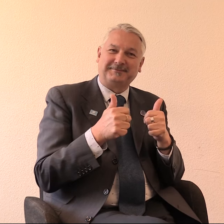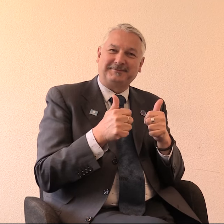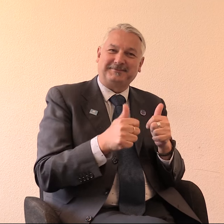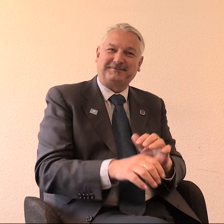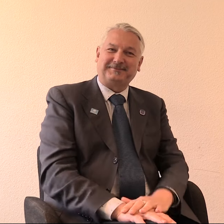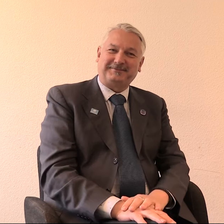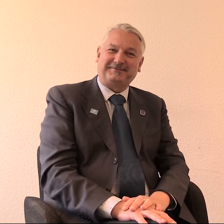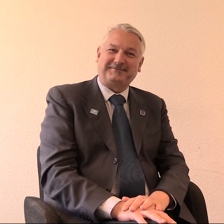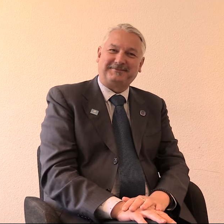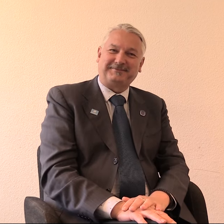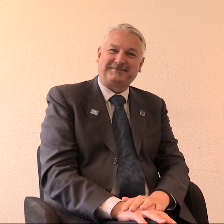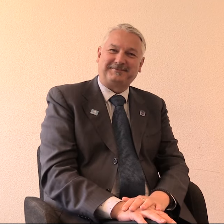Thank you.